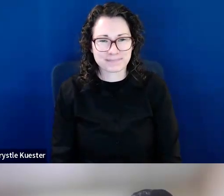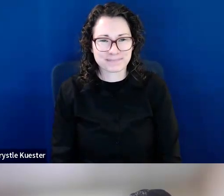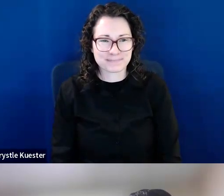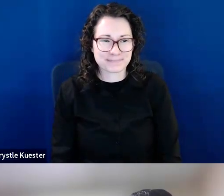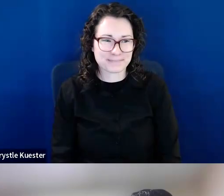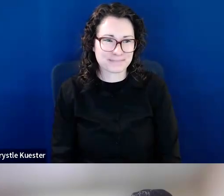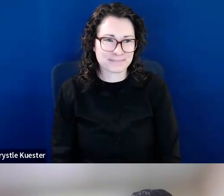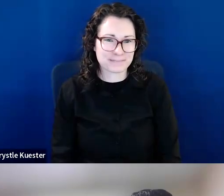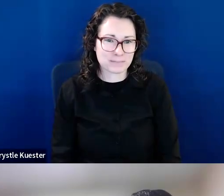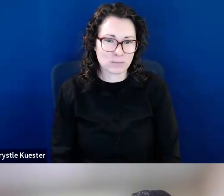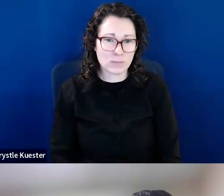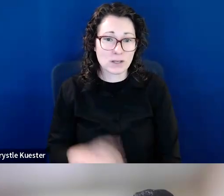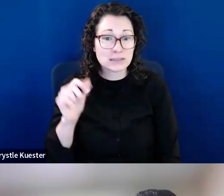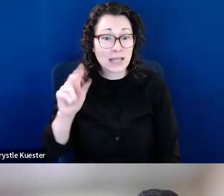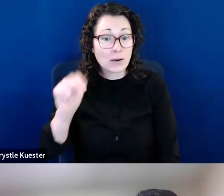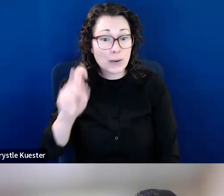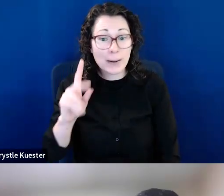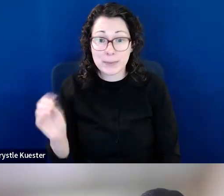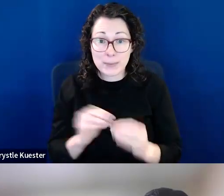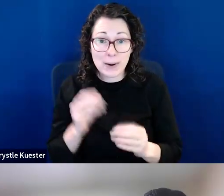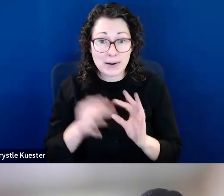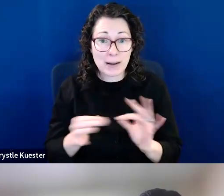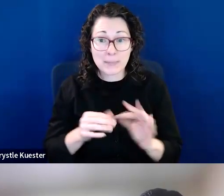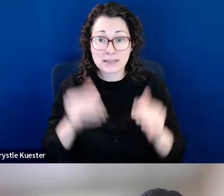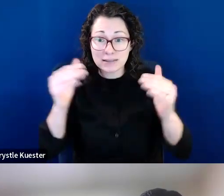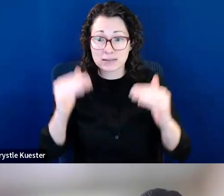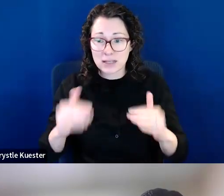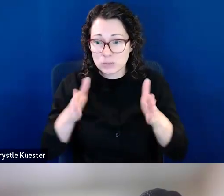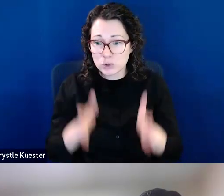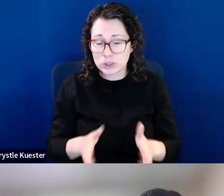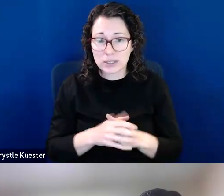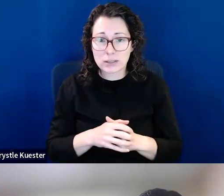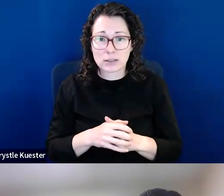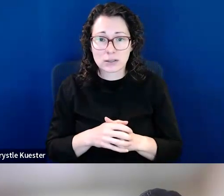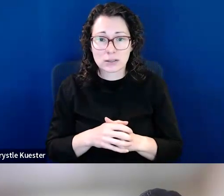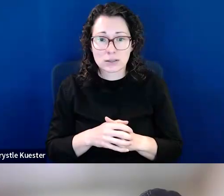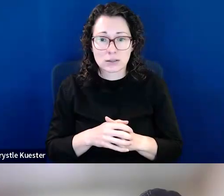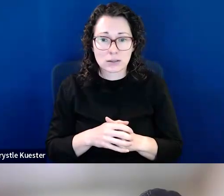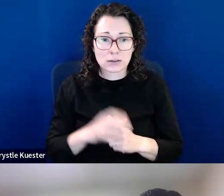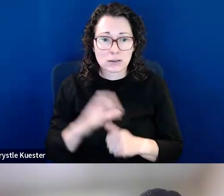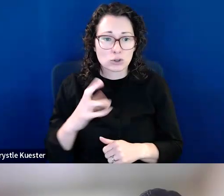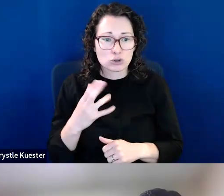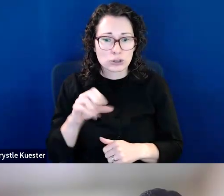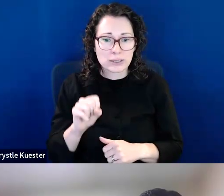Okay. With no other comments, we'll move on to the next person um which is Chris Coughlin from the